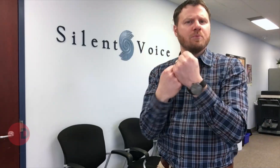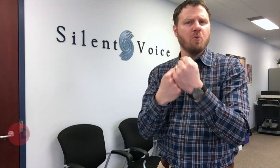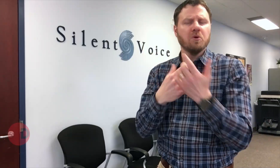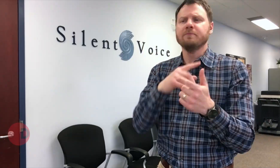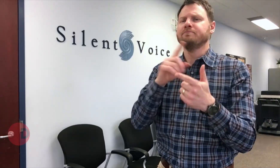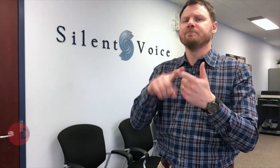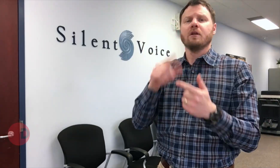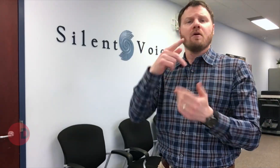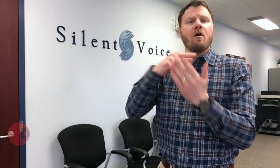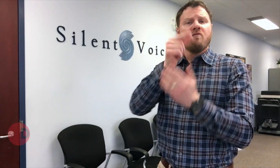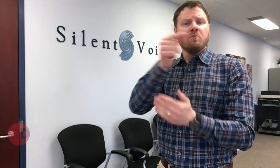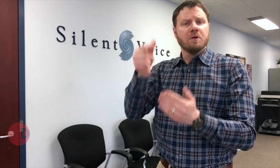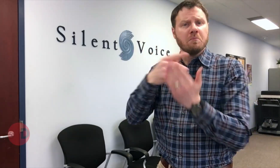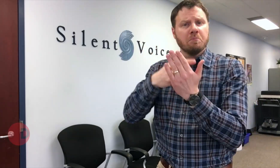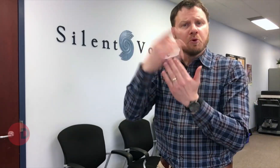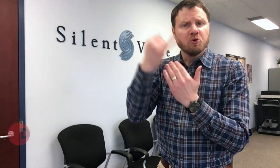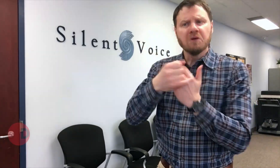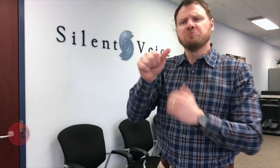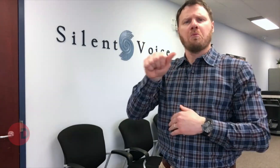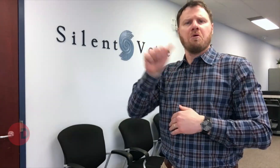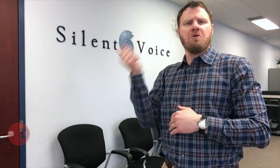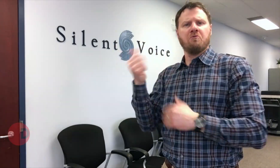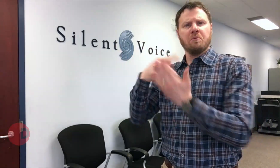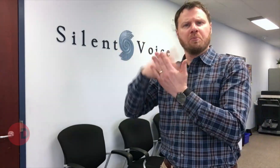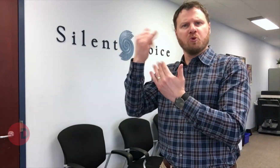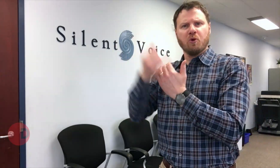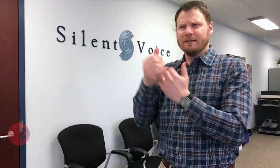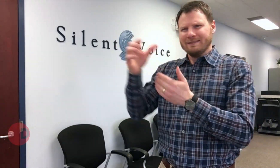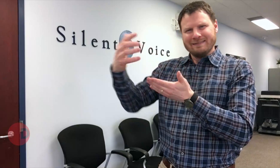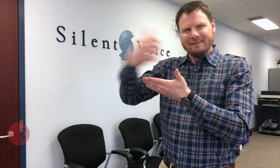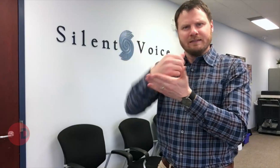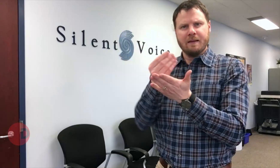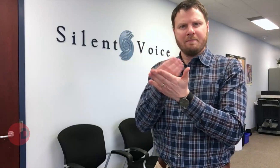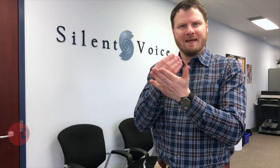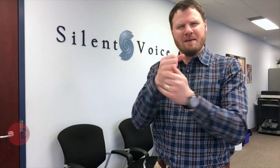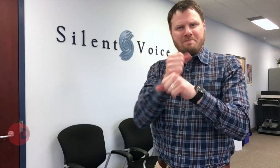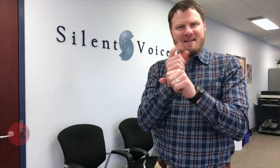government projects for other projects to ensure that we can